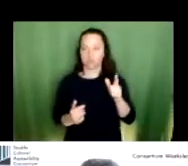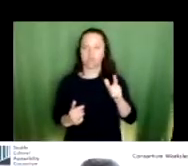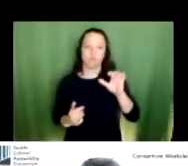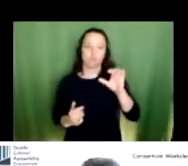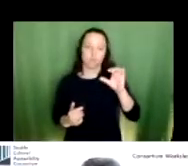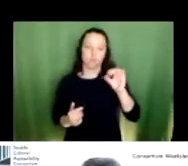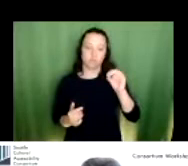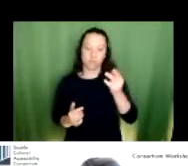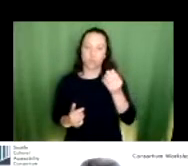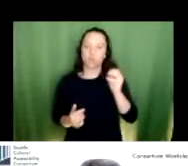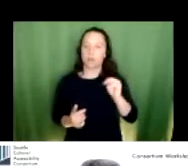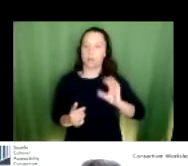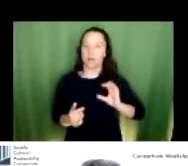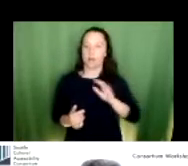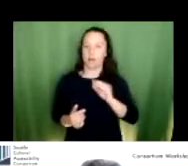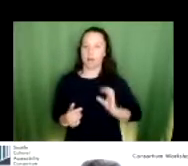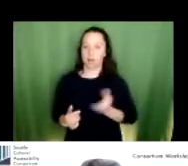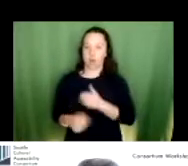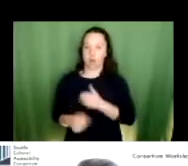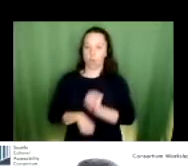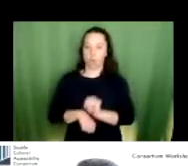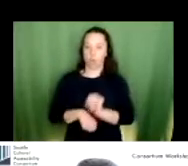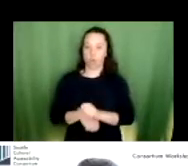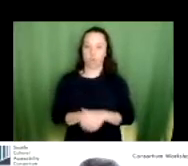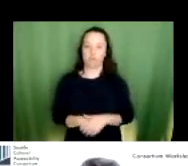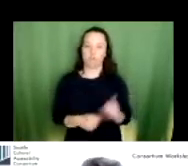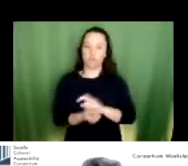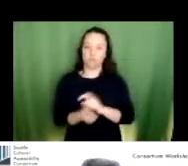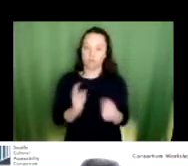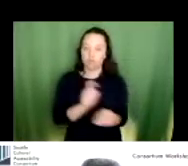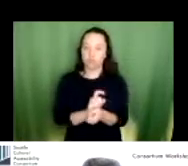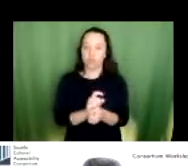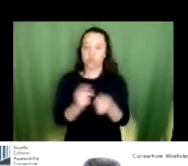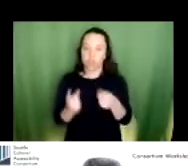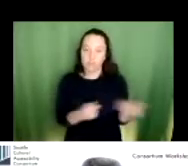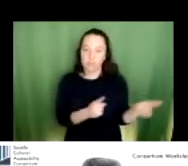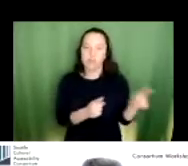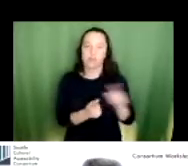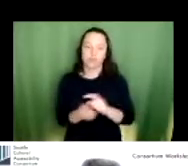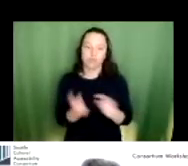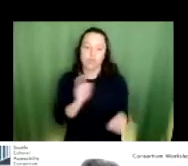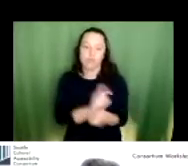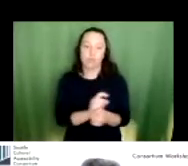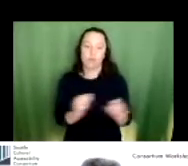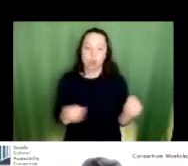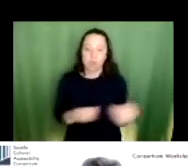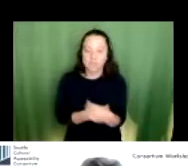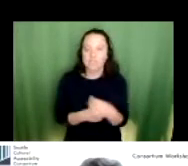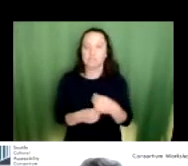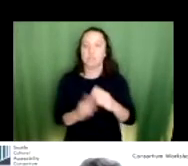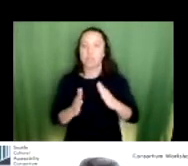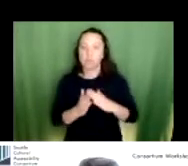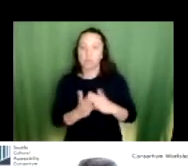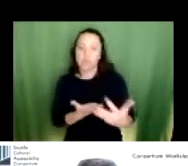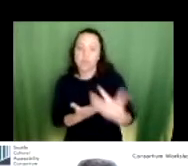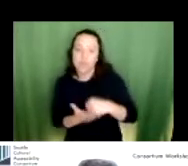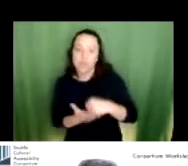A change agent in transforming the Office’s community engagement and arts funding practices